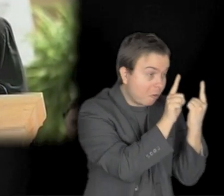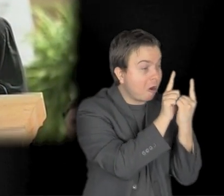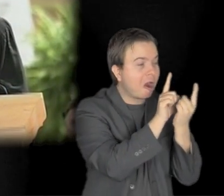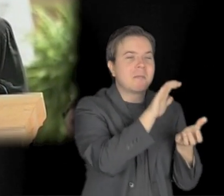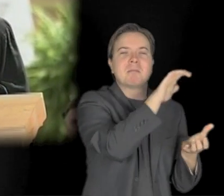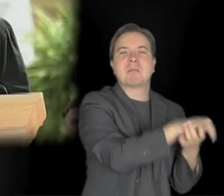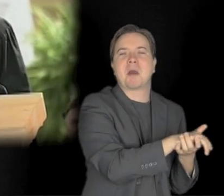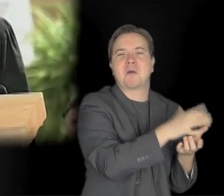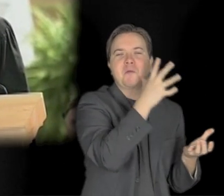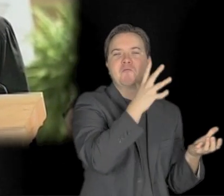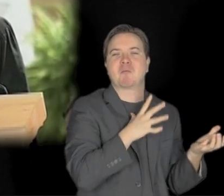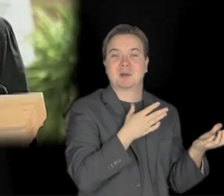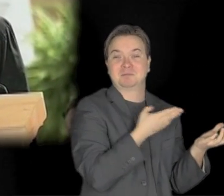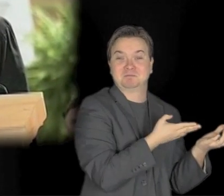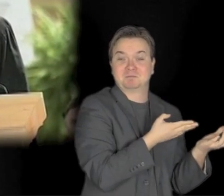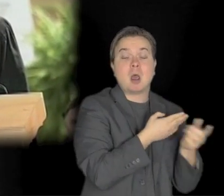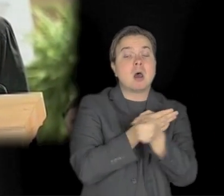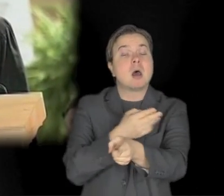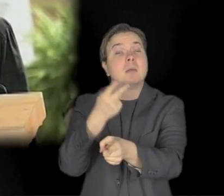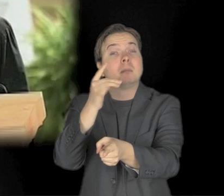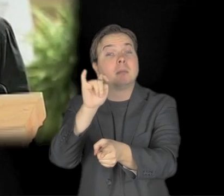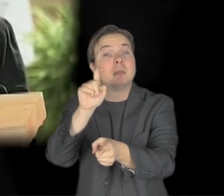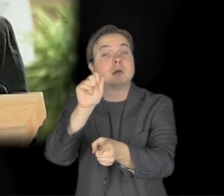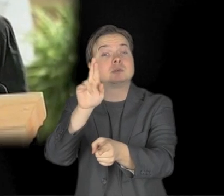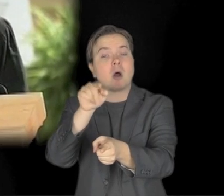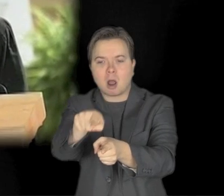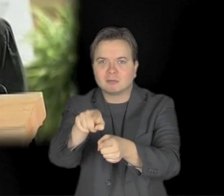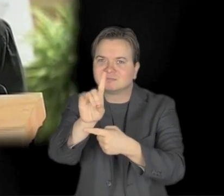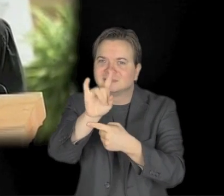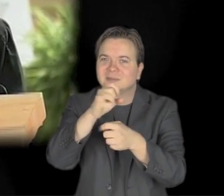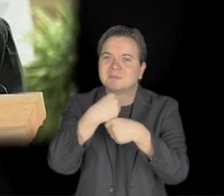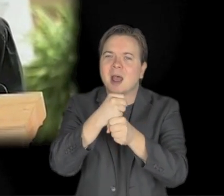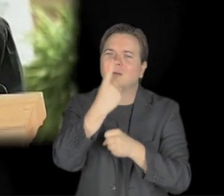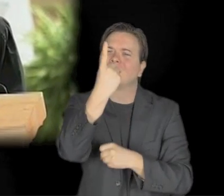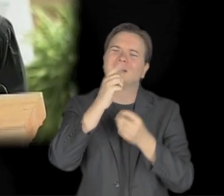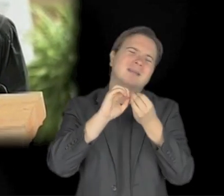Pixar went on to create the worlds first computer animated feature film, Toy Story, and is now